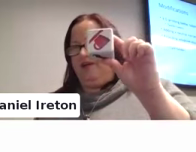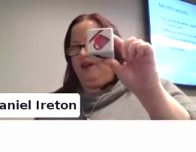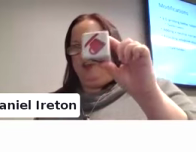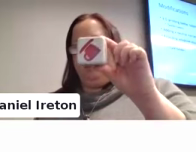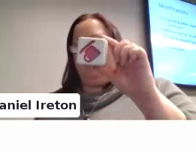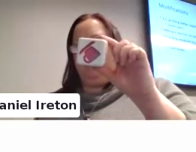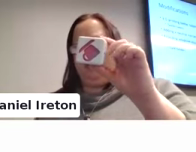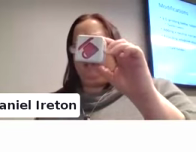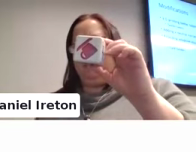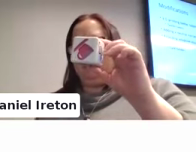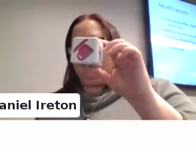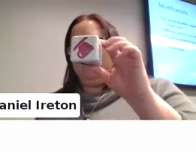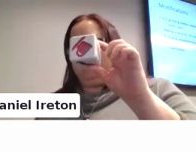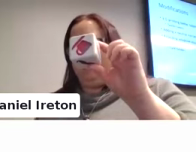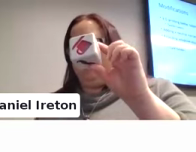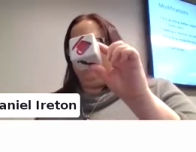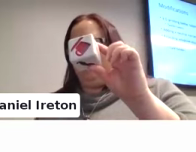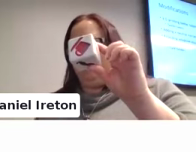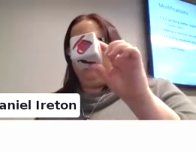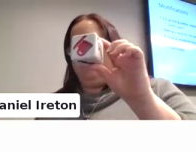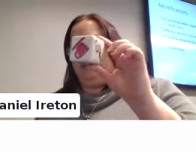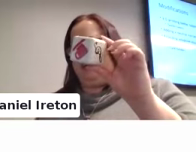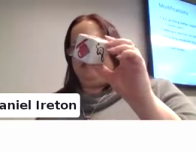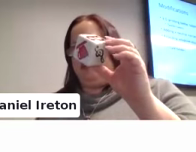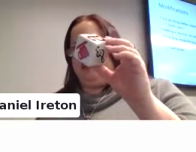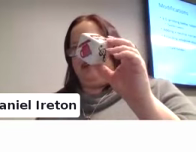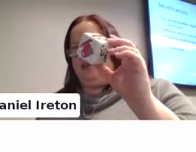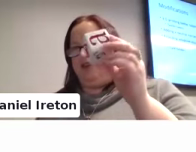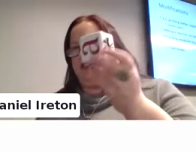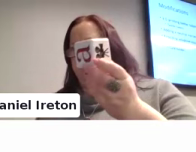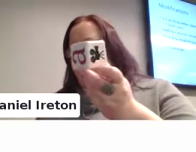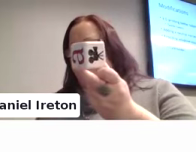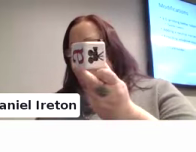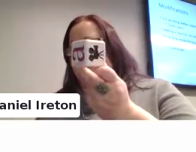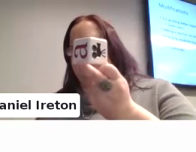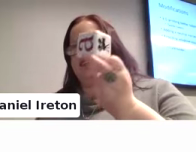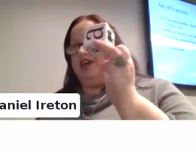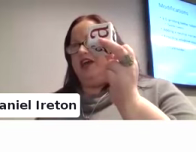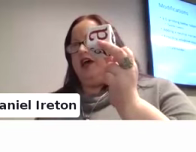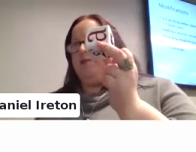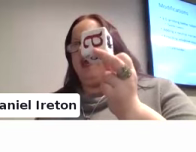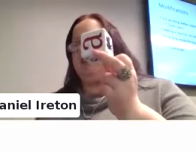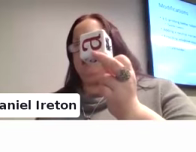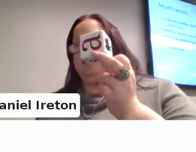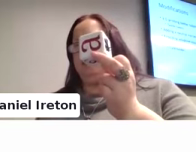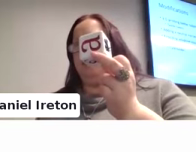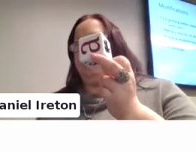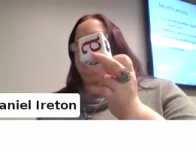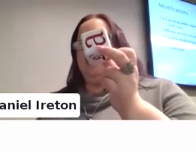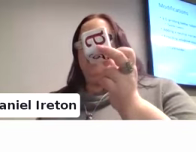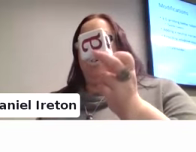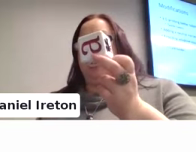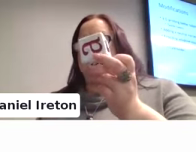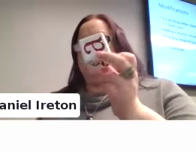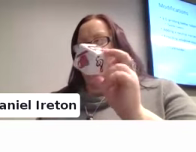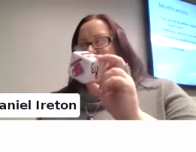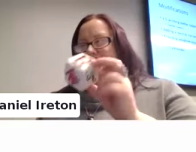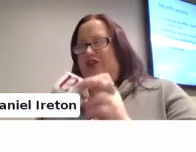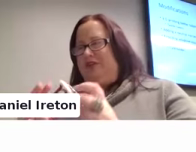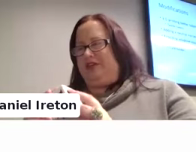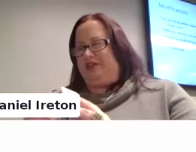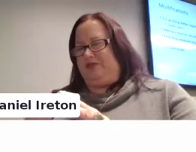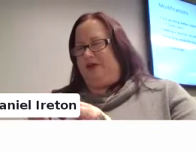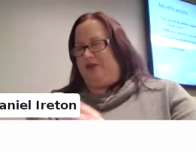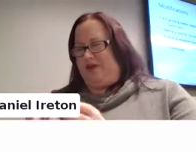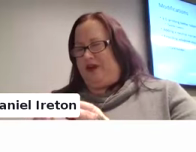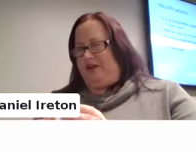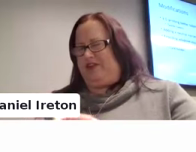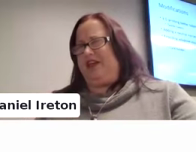Basically you roll the dice and you have to tell your friends a new fun fact about that category and then they have the opportunity to challenge you.